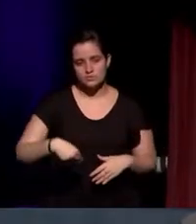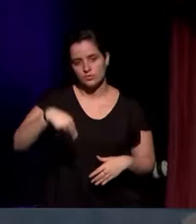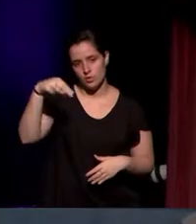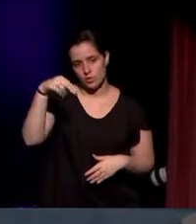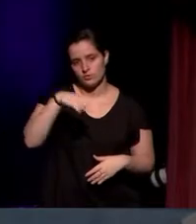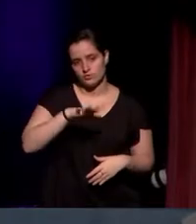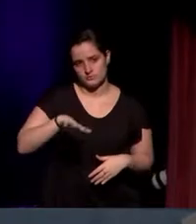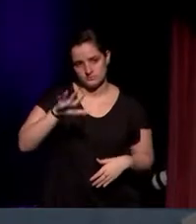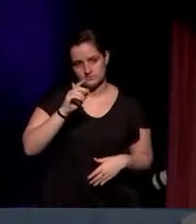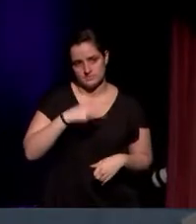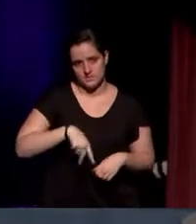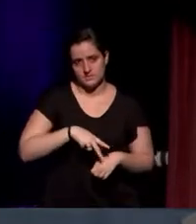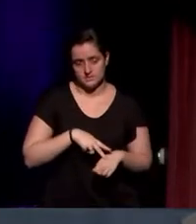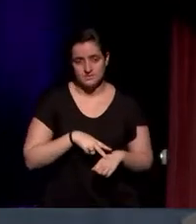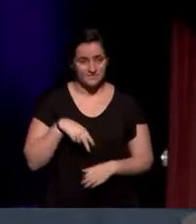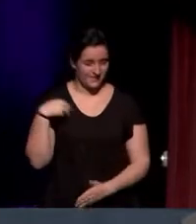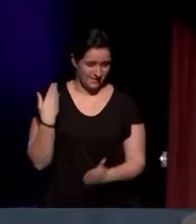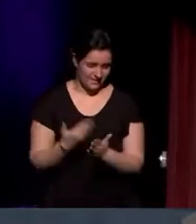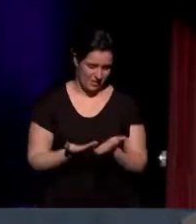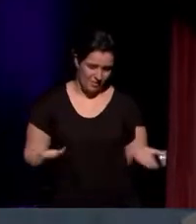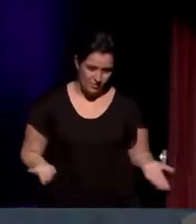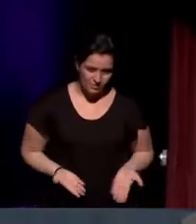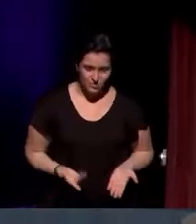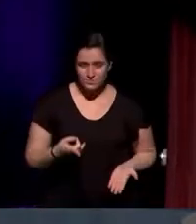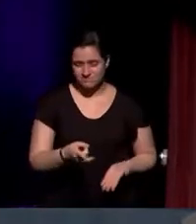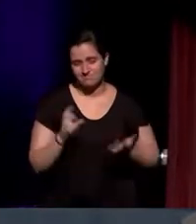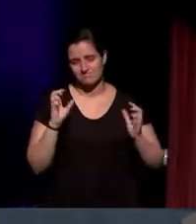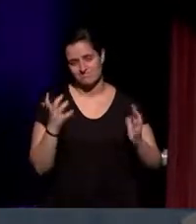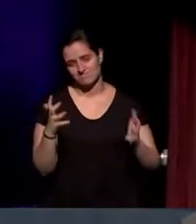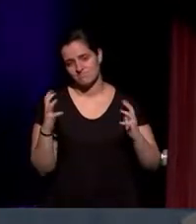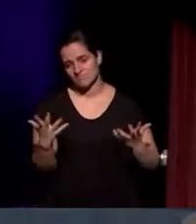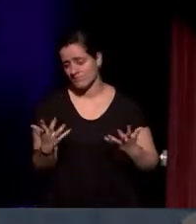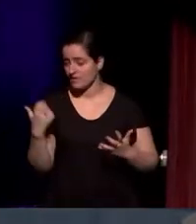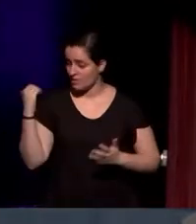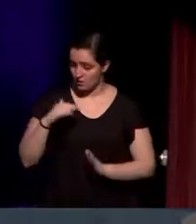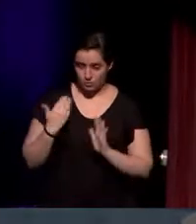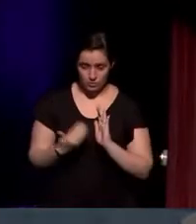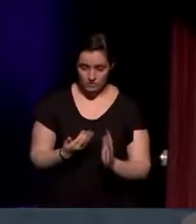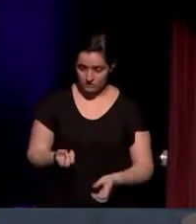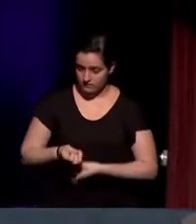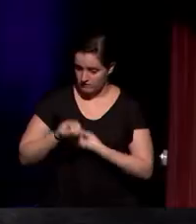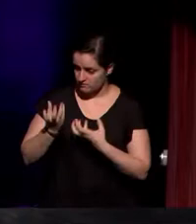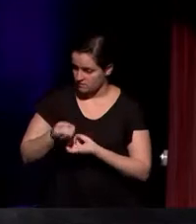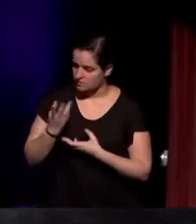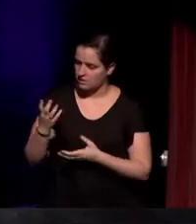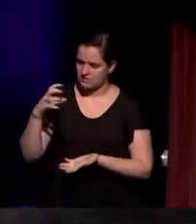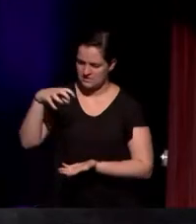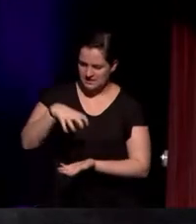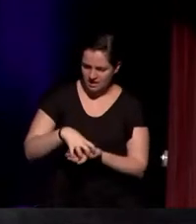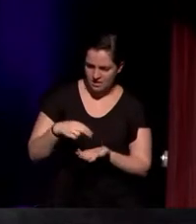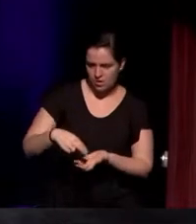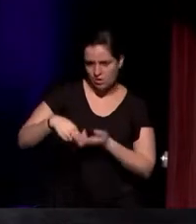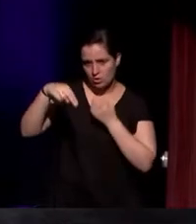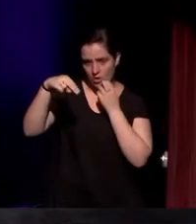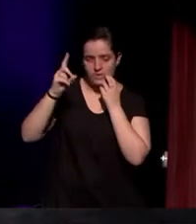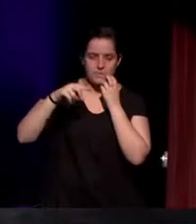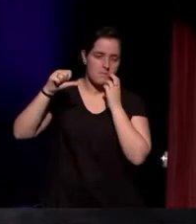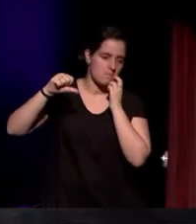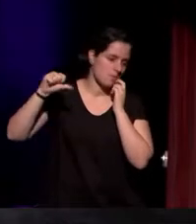and until today this situation occurs, all data the center and the north of the country they are worse.